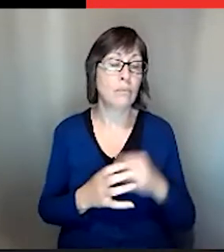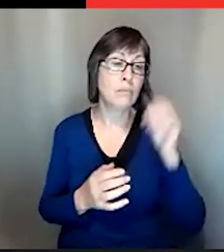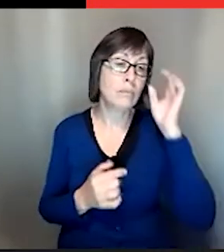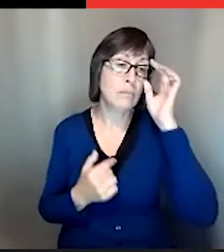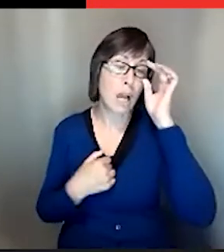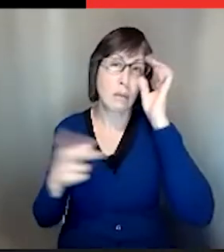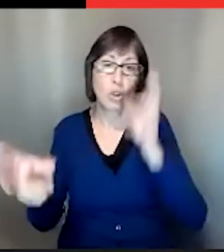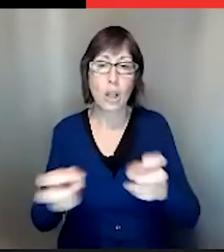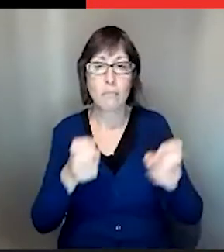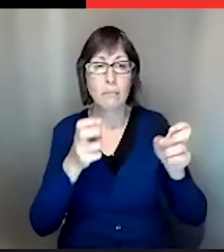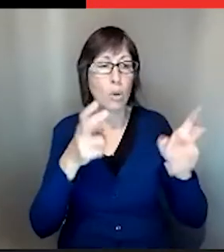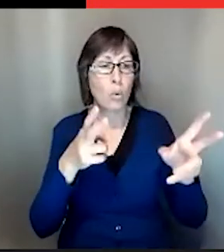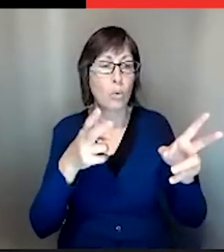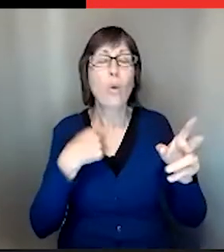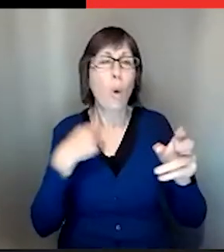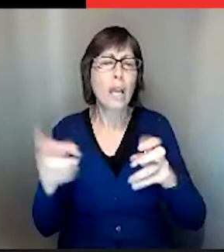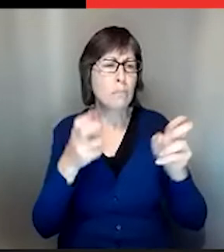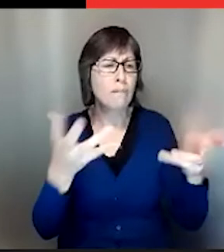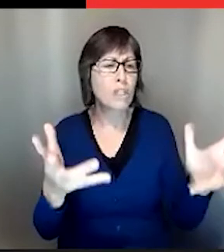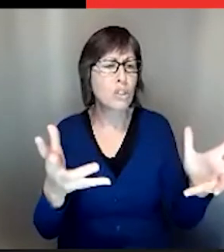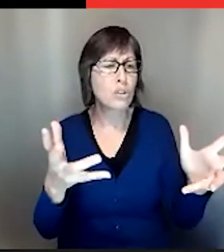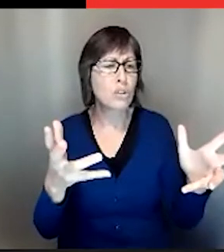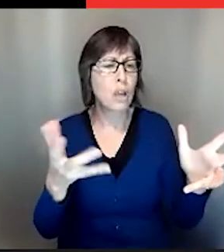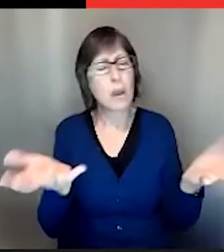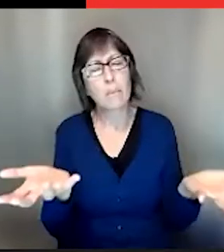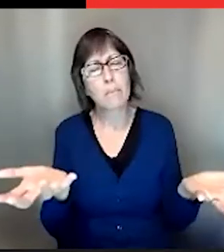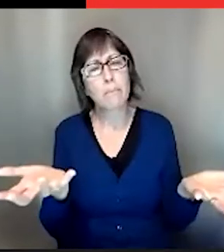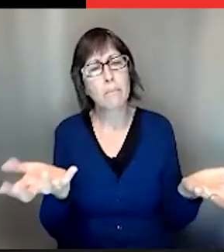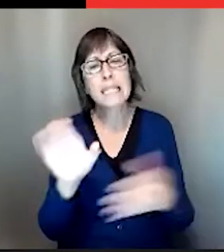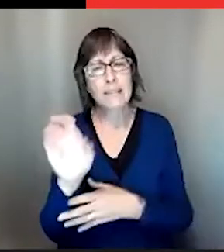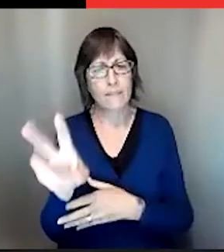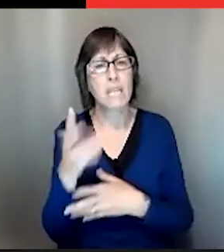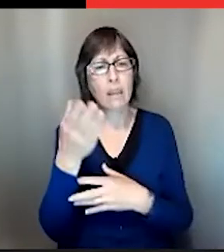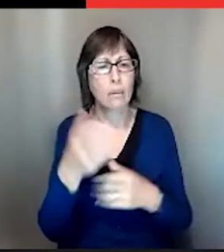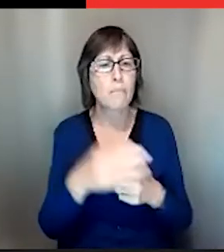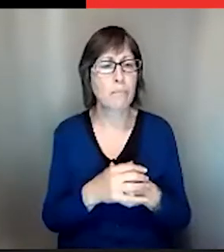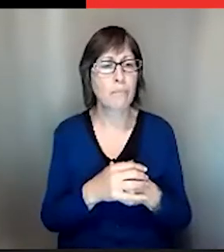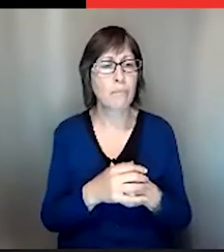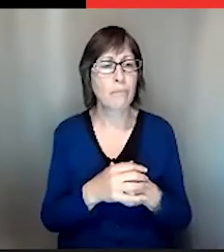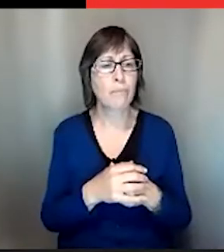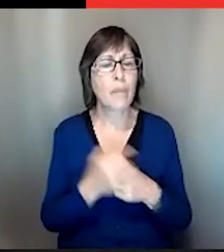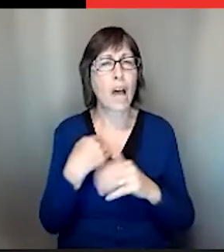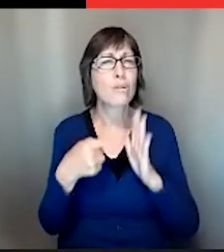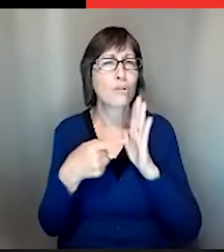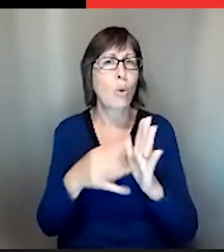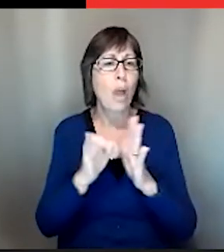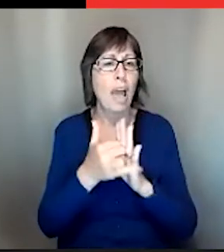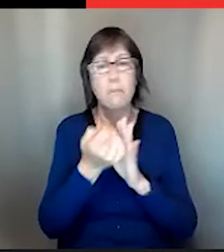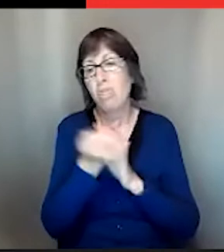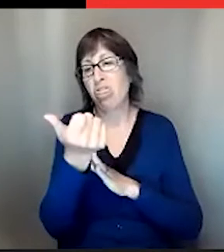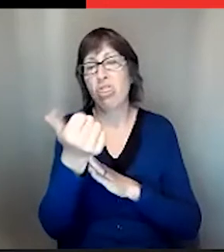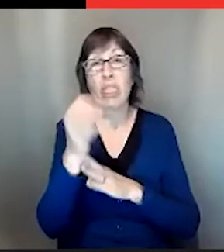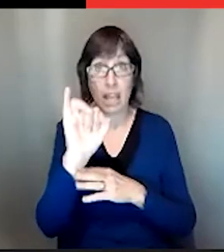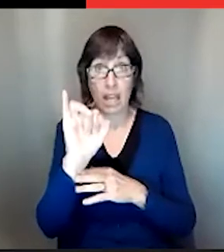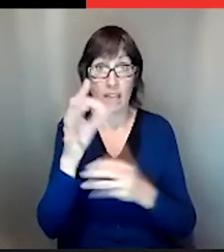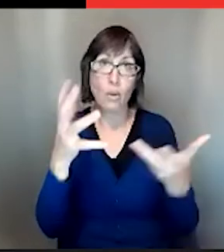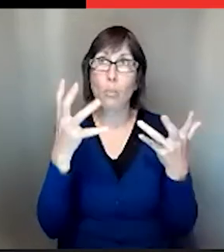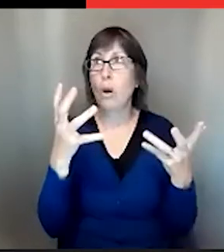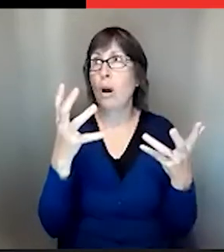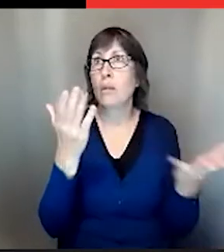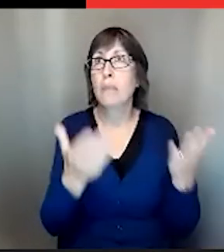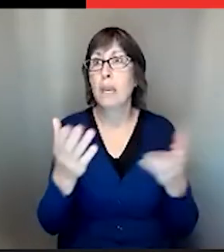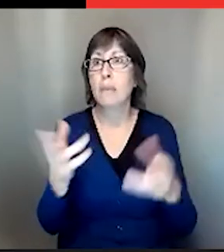Upload a proper resume pdf, then show them how to delete that file and upload a new pdf